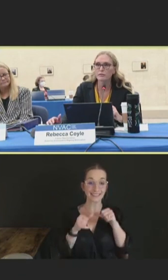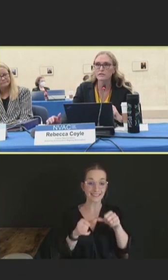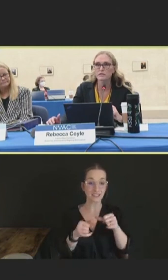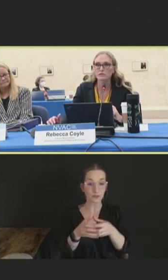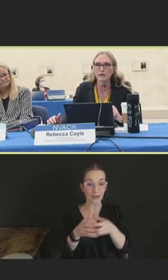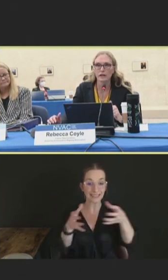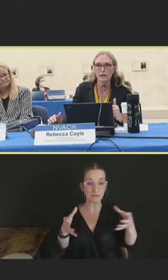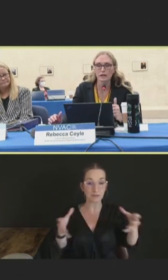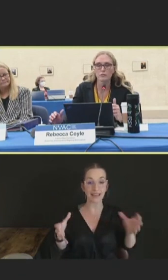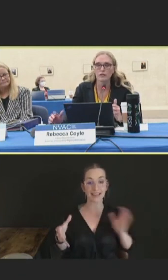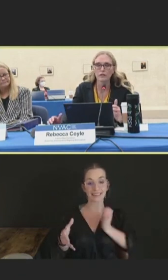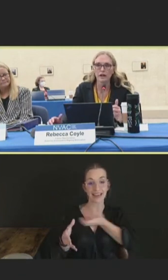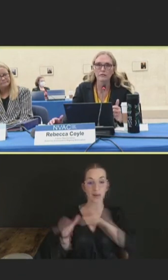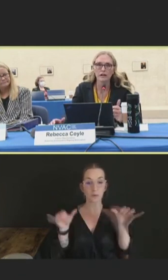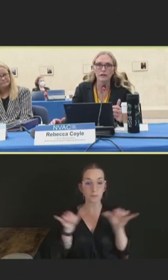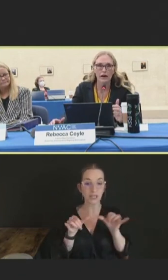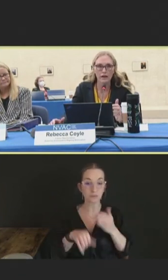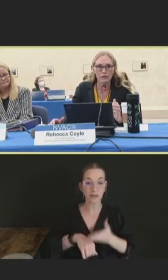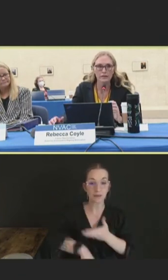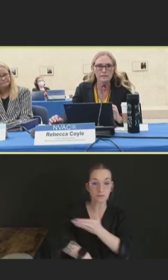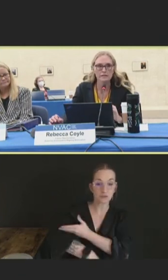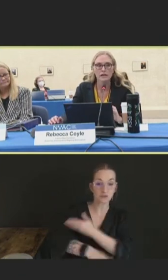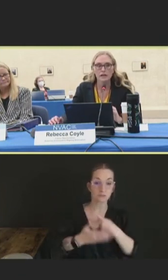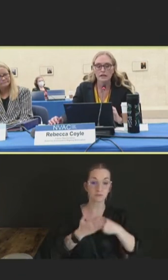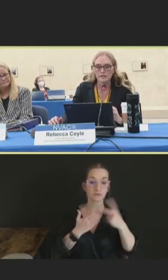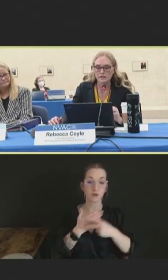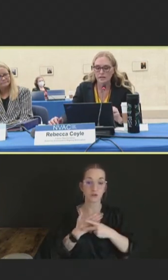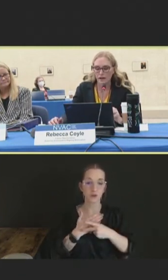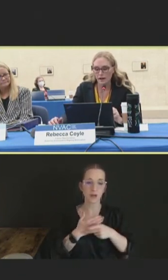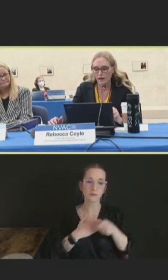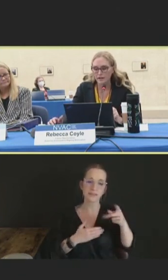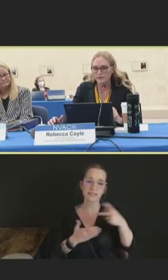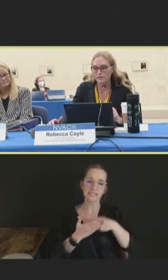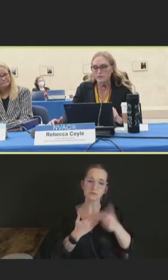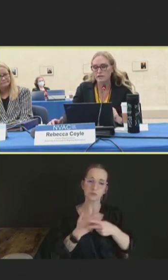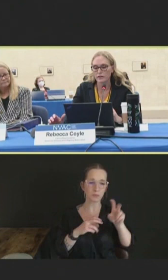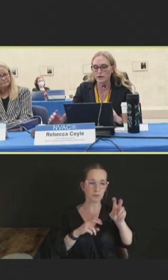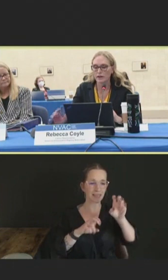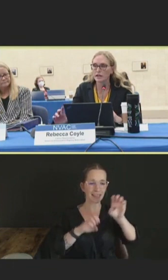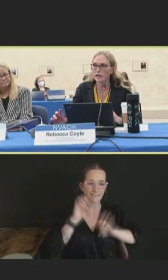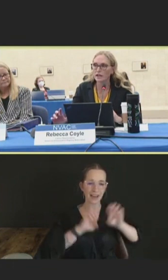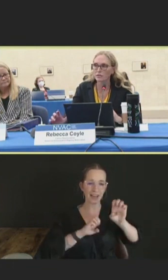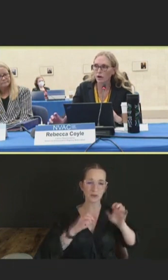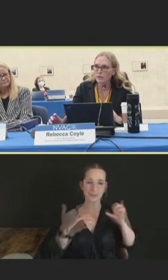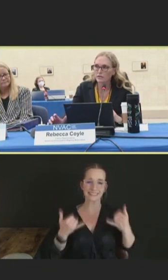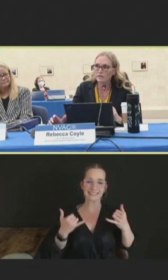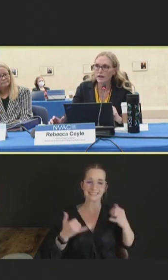this is really a program that evaluates existing IIS systems out there and key components of that